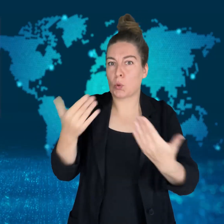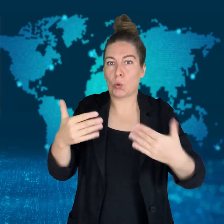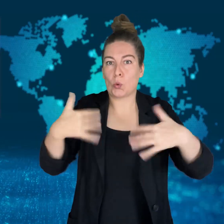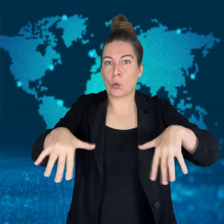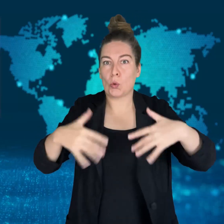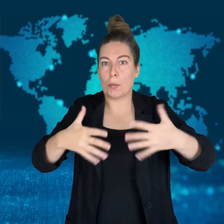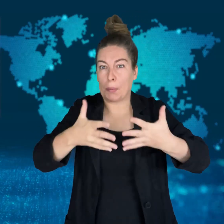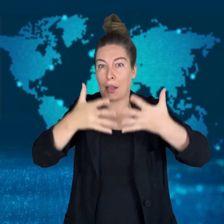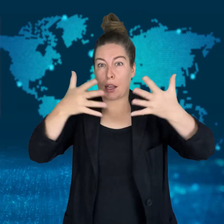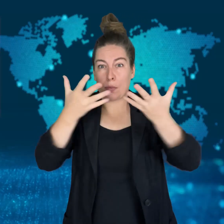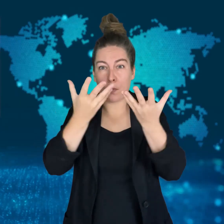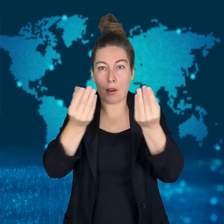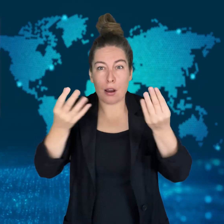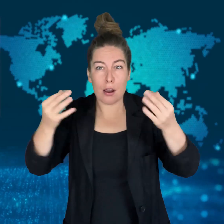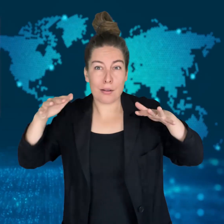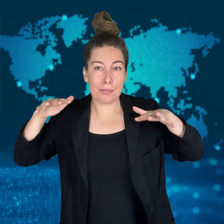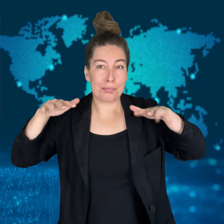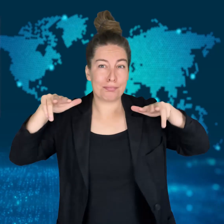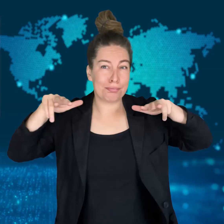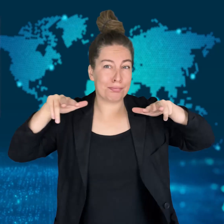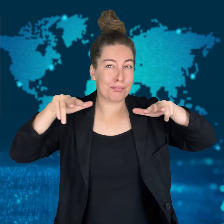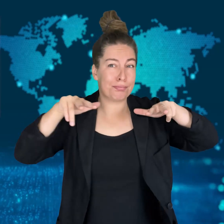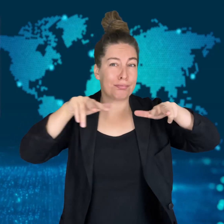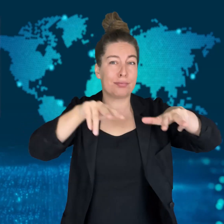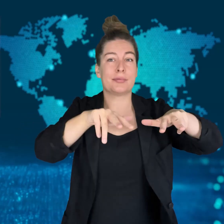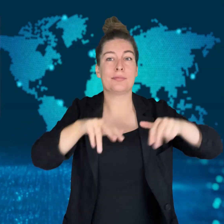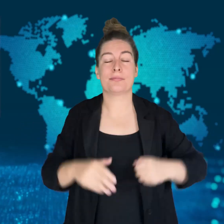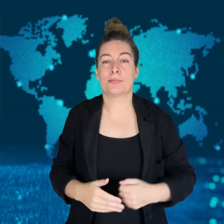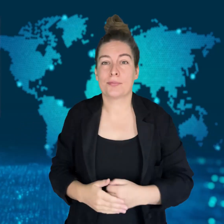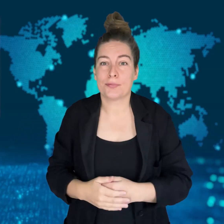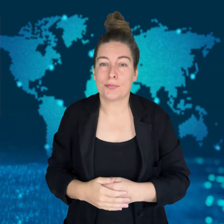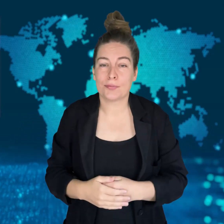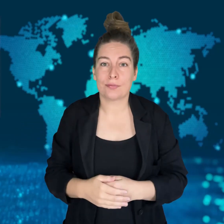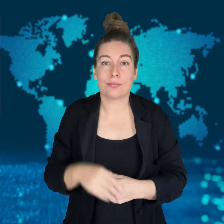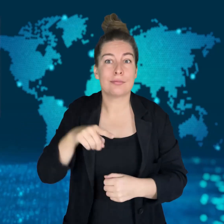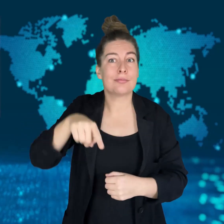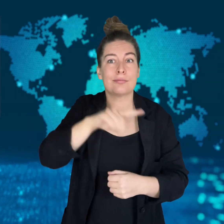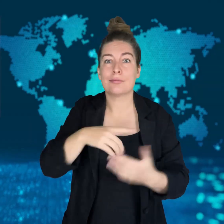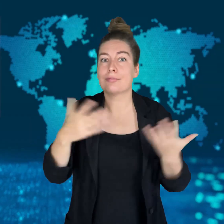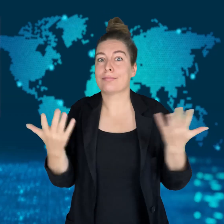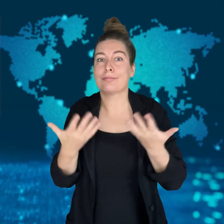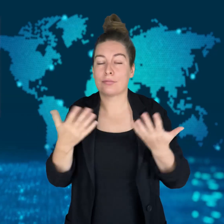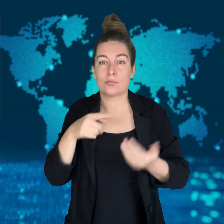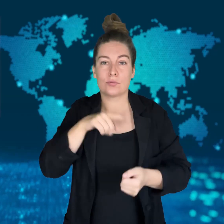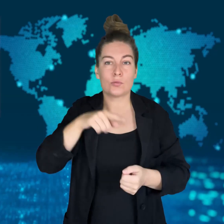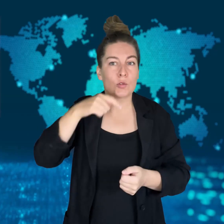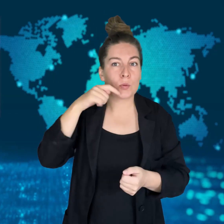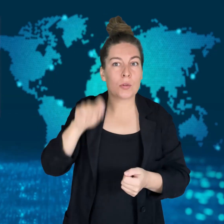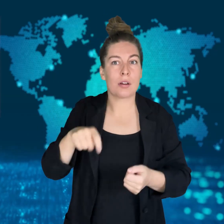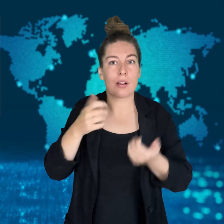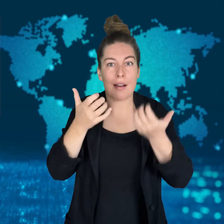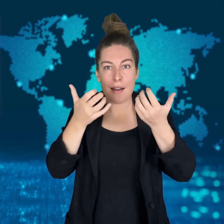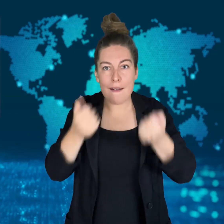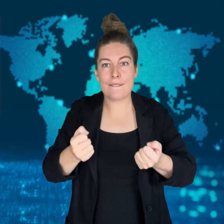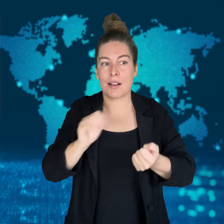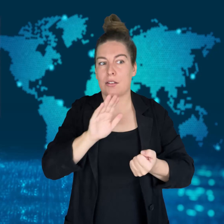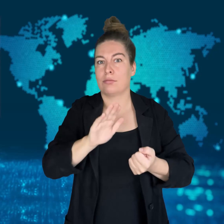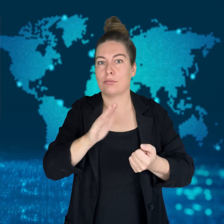Ukraine says the country's air defenses intercepted the majority of